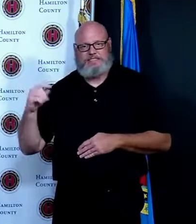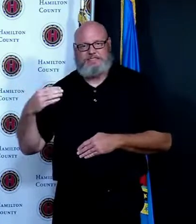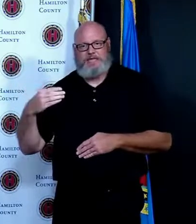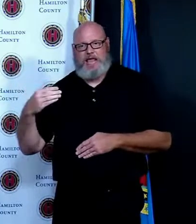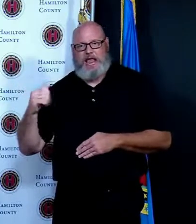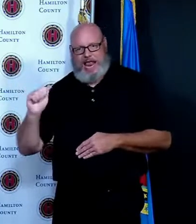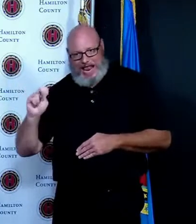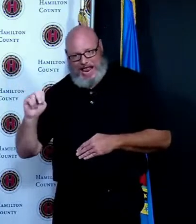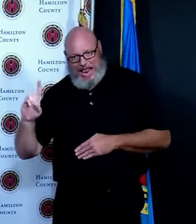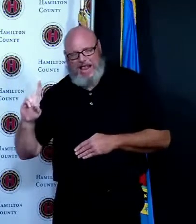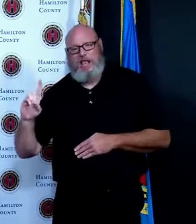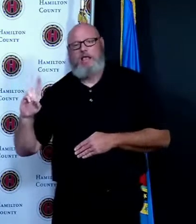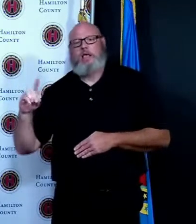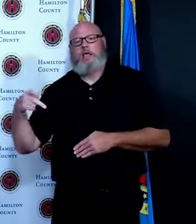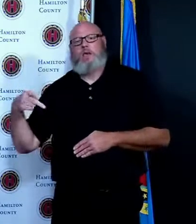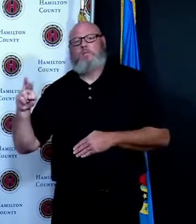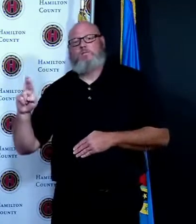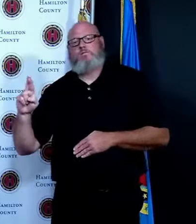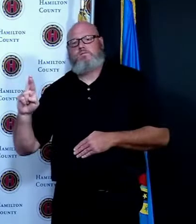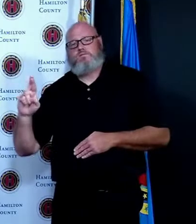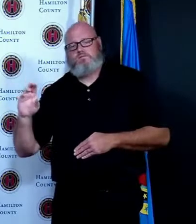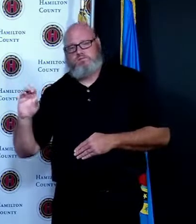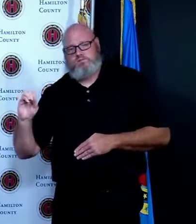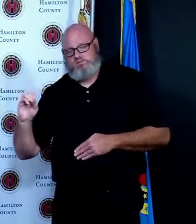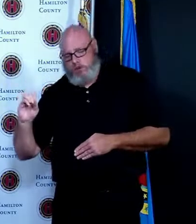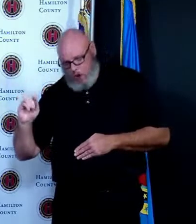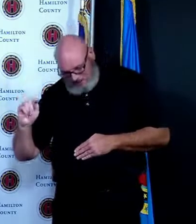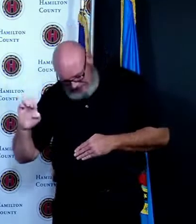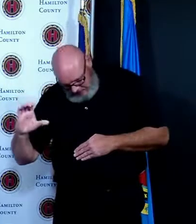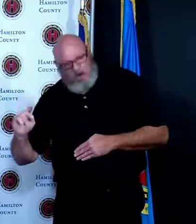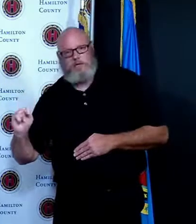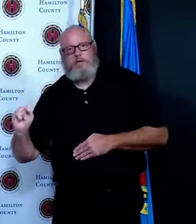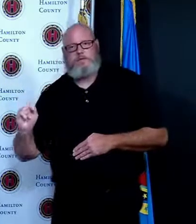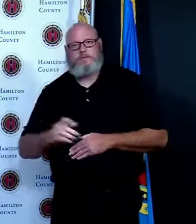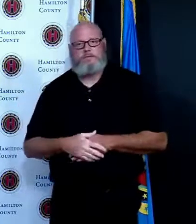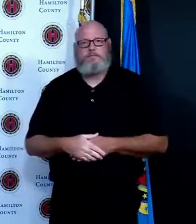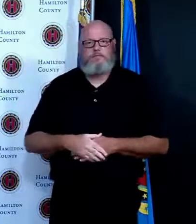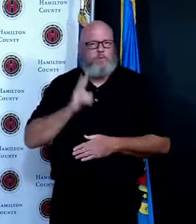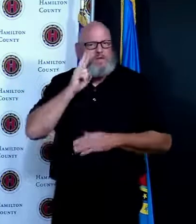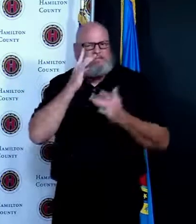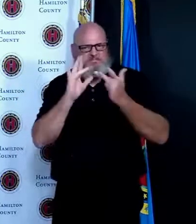actually go out to one of these sites to get a better understanding of how it's going how many